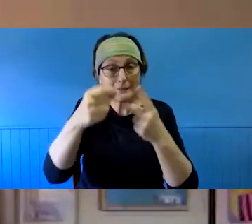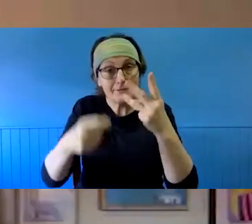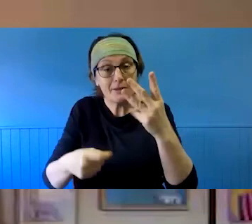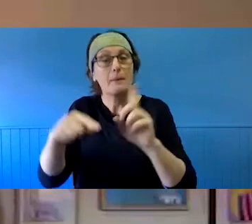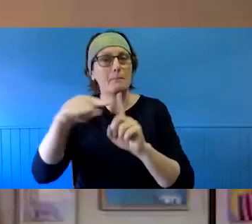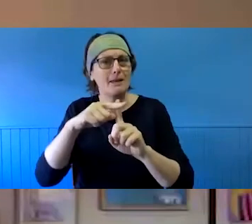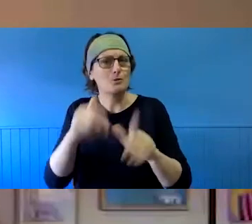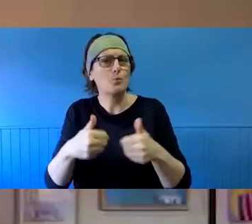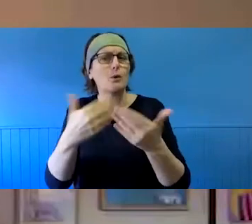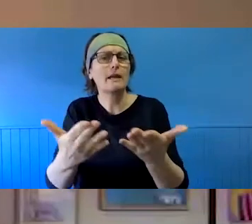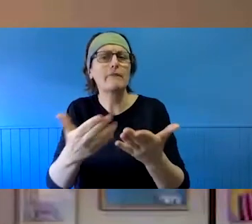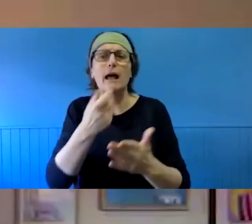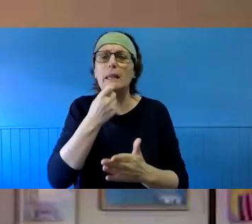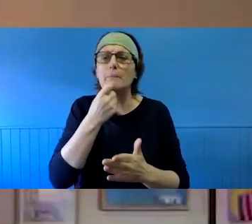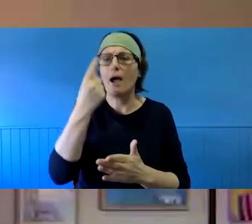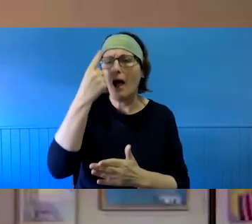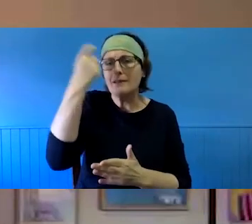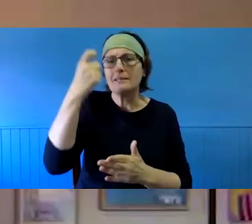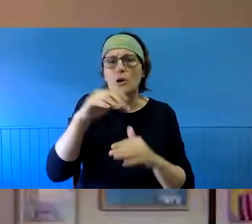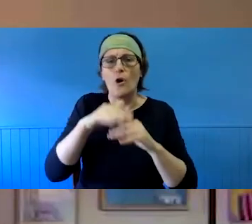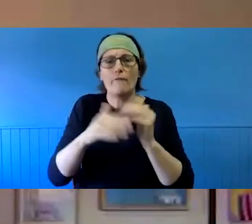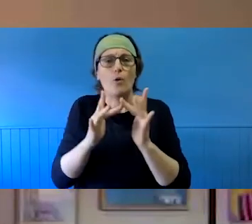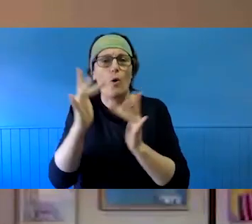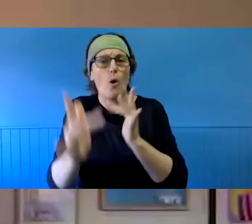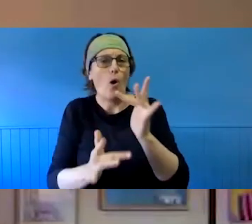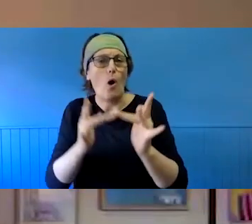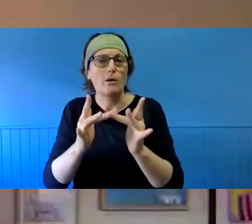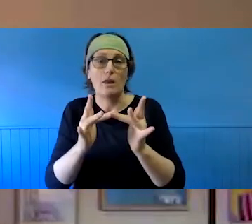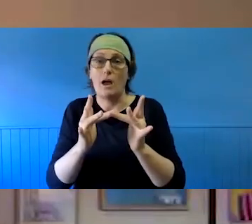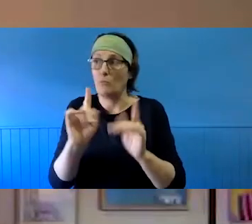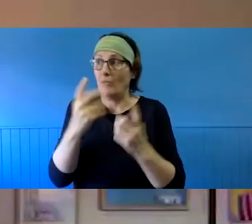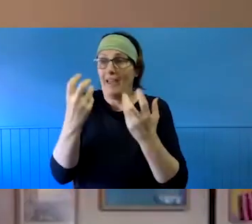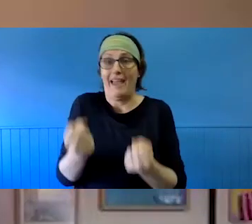a little taste of the online teaching tools that she uses that